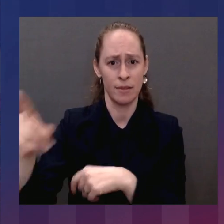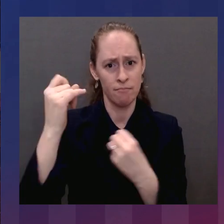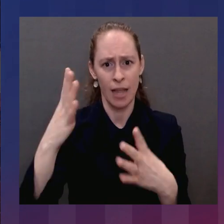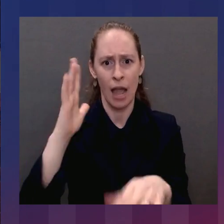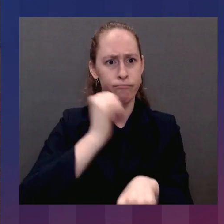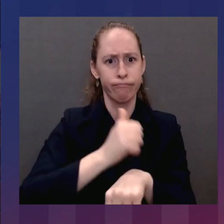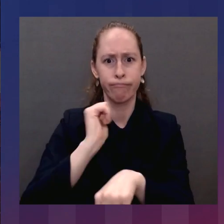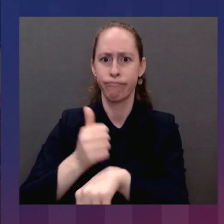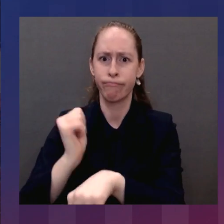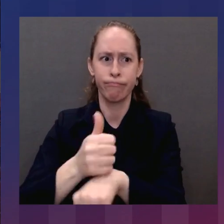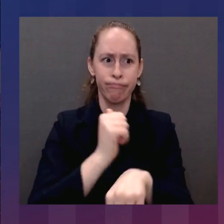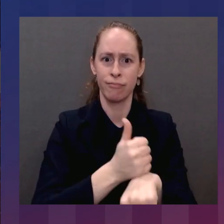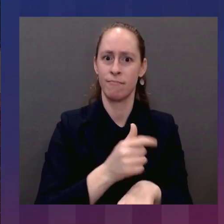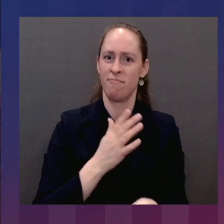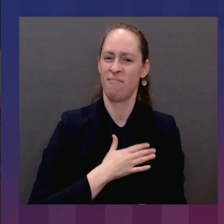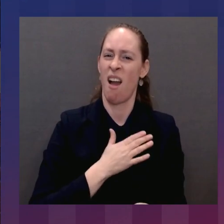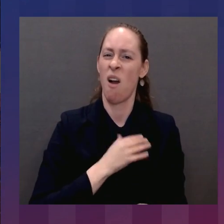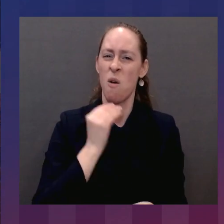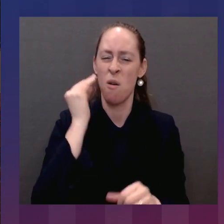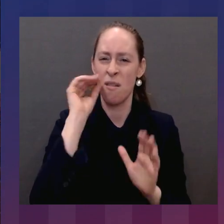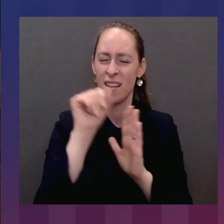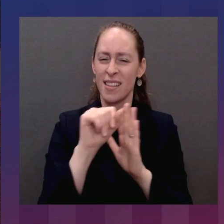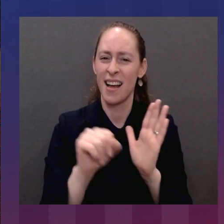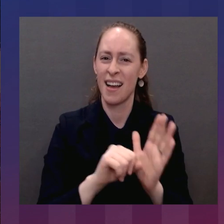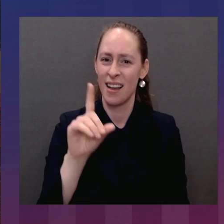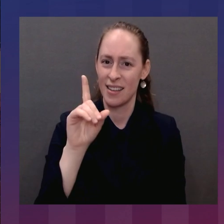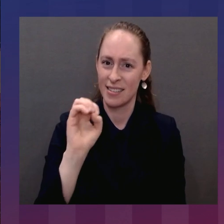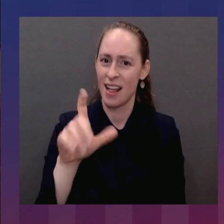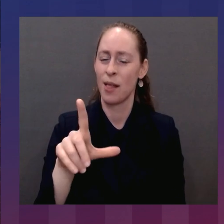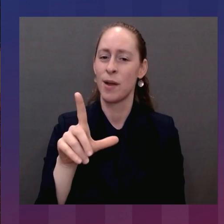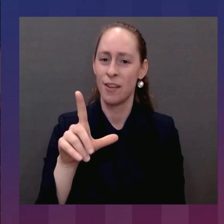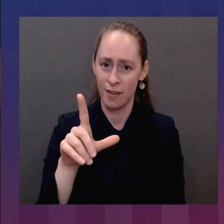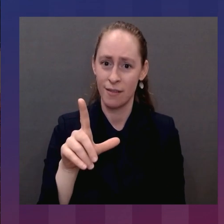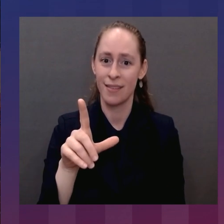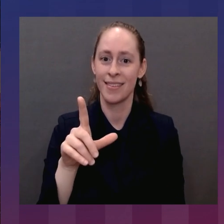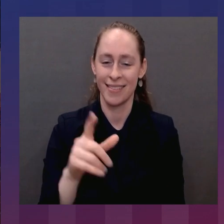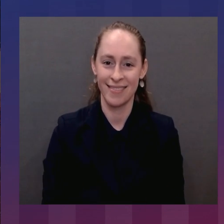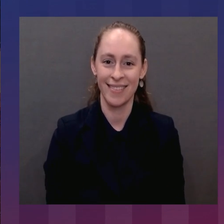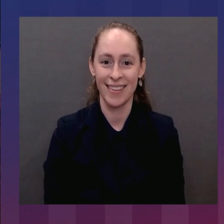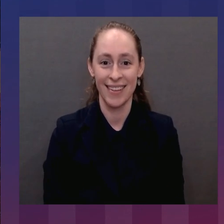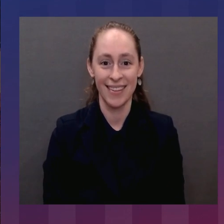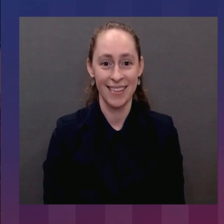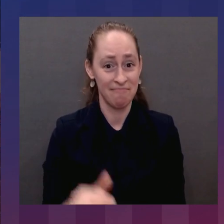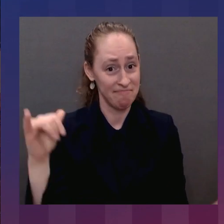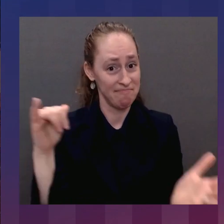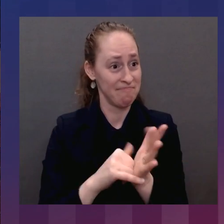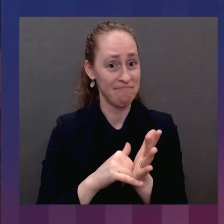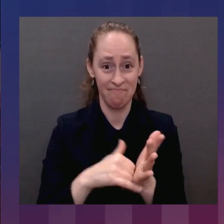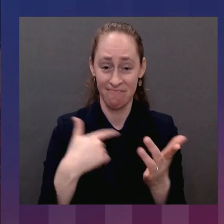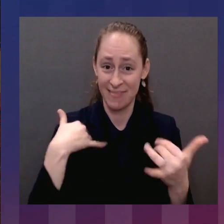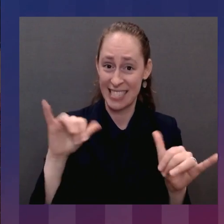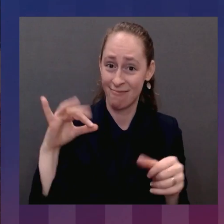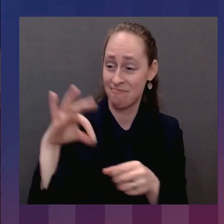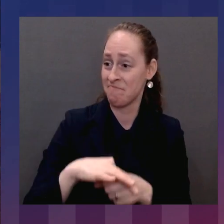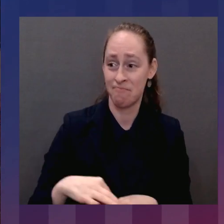And I still won 36 years in a row. The point is, even they understand, they should pay just their fair share.